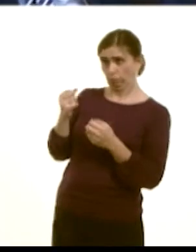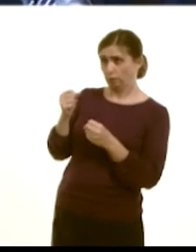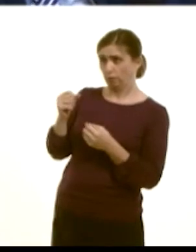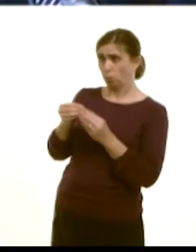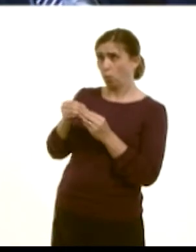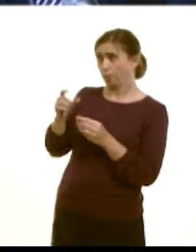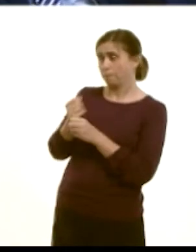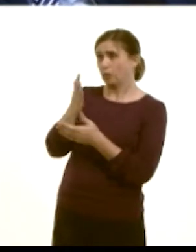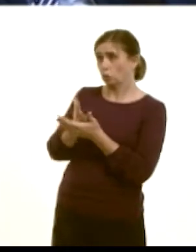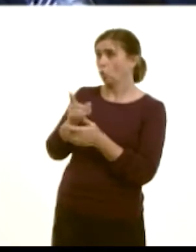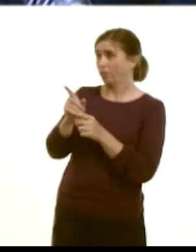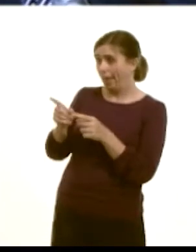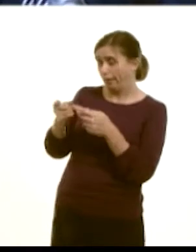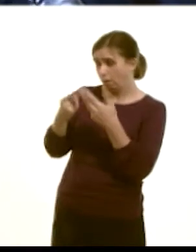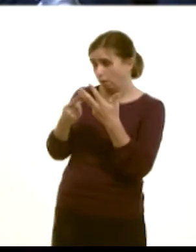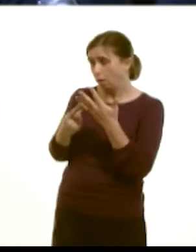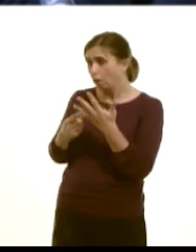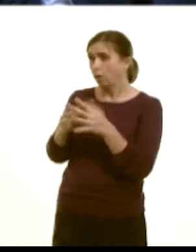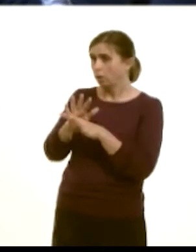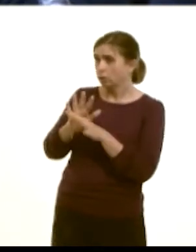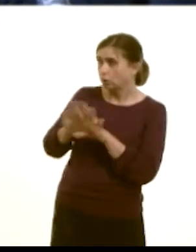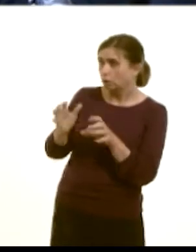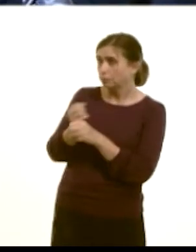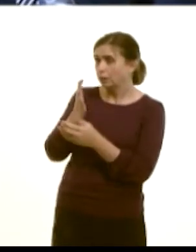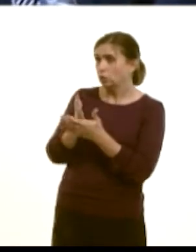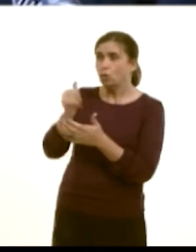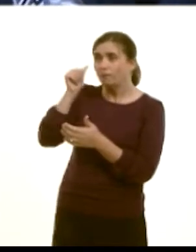However, they are mandated as well to take part in the national fraud initiative, which